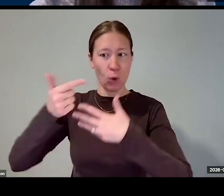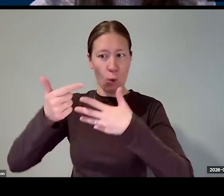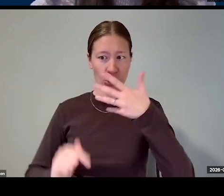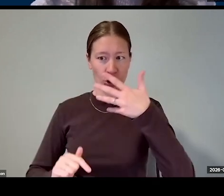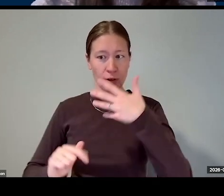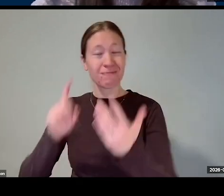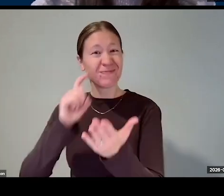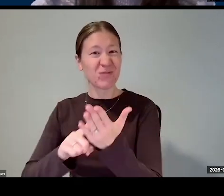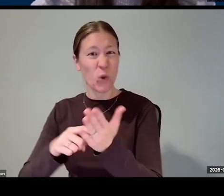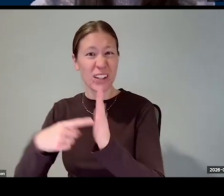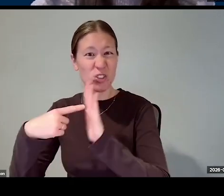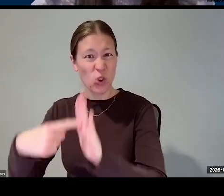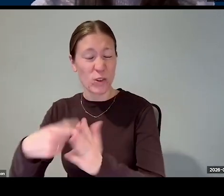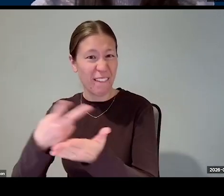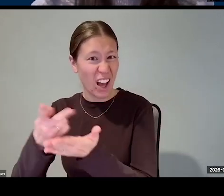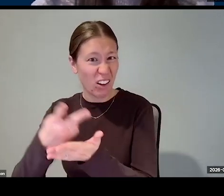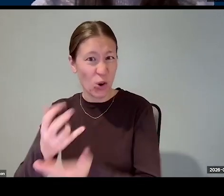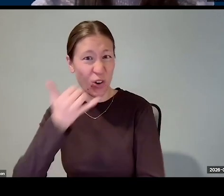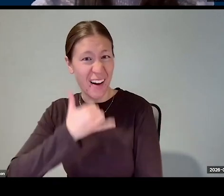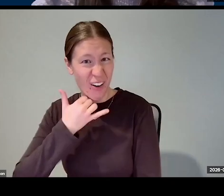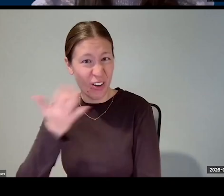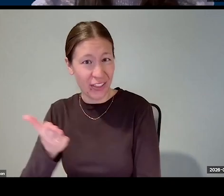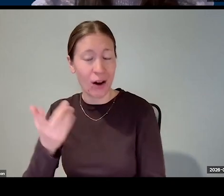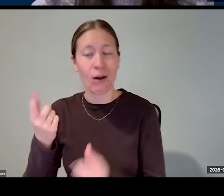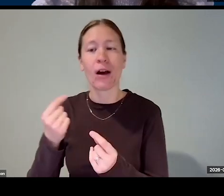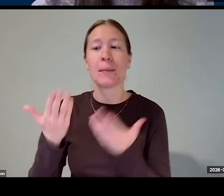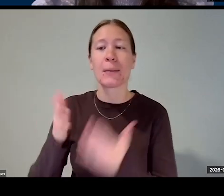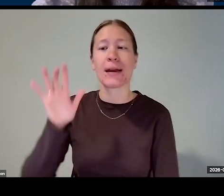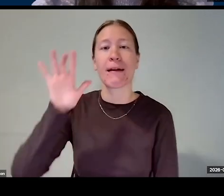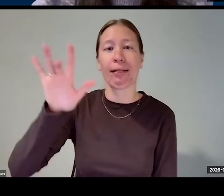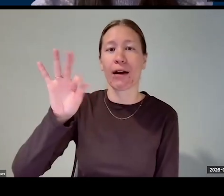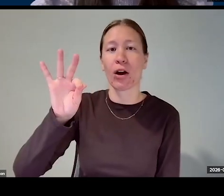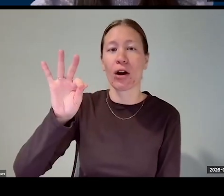or error here like I did, you might need to click that refresh button at the top